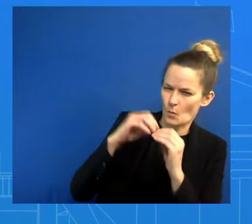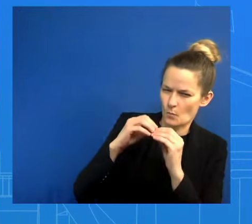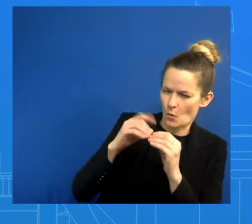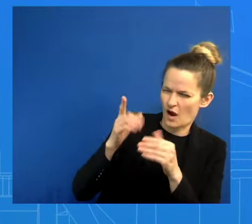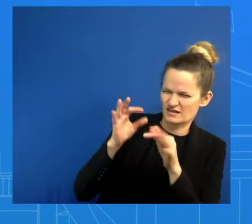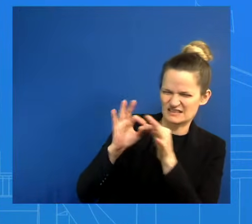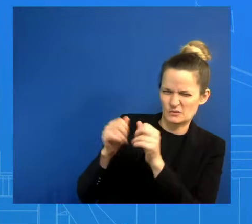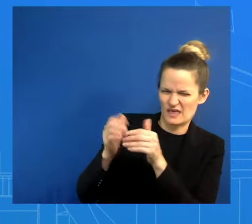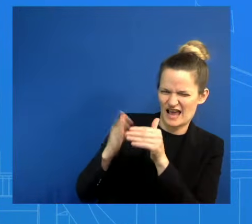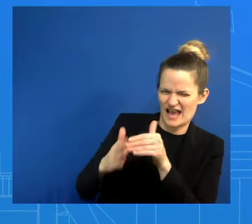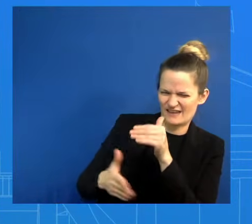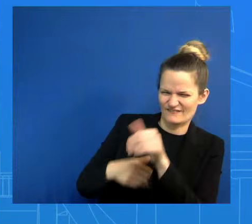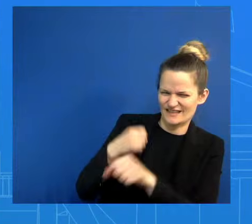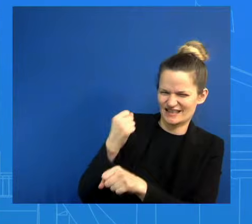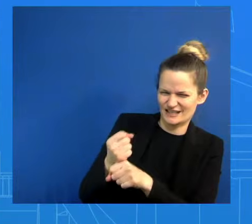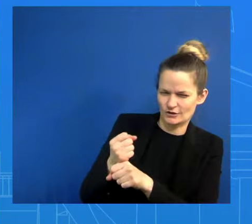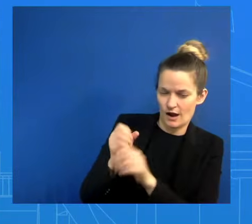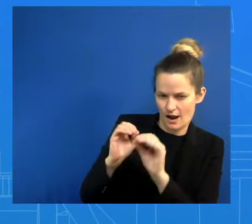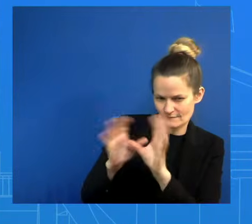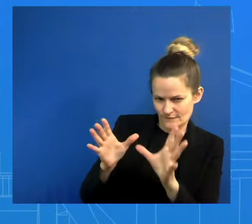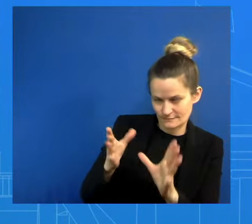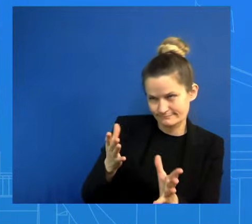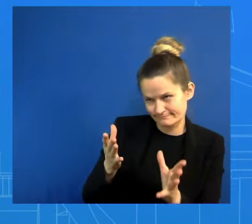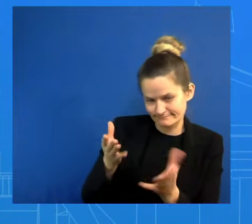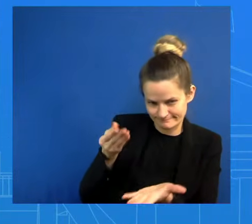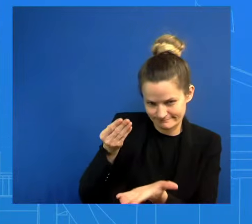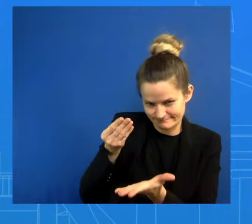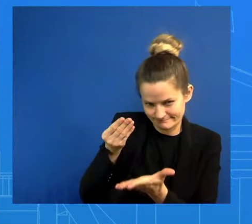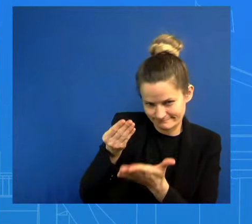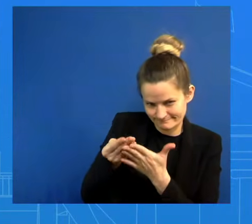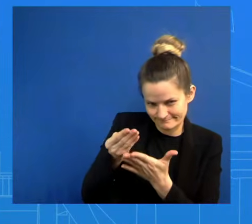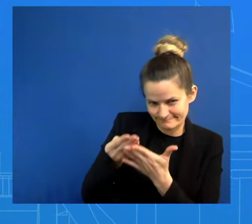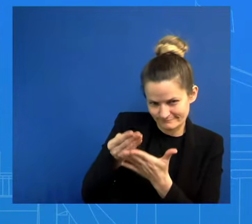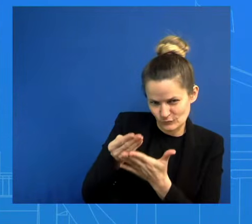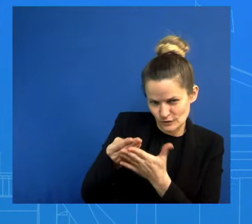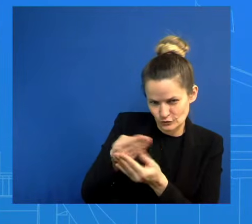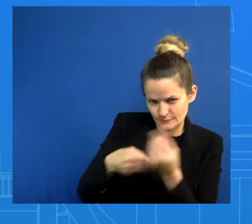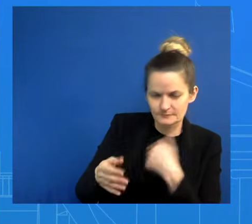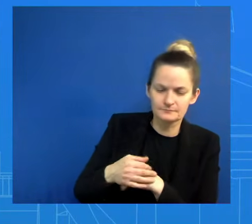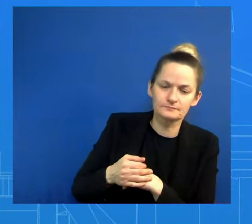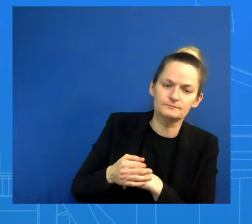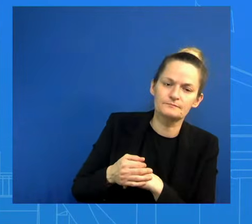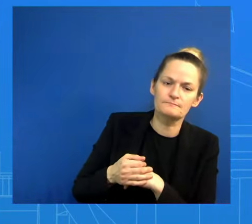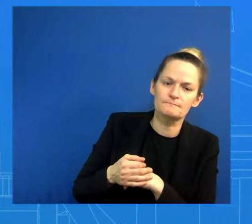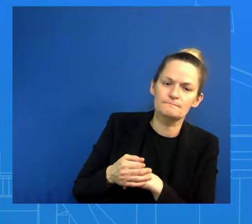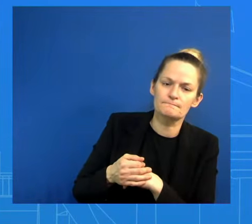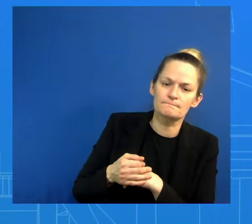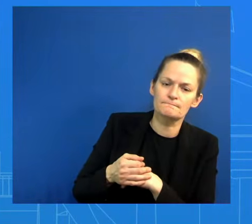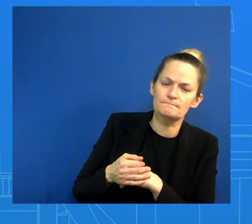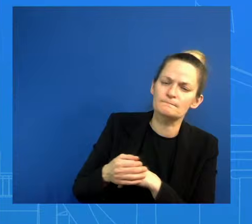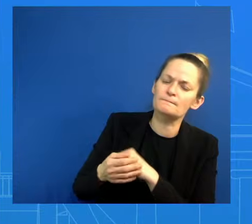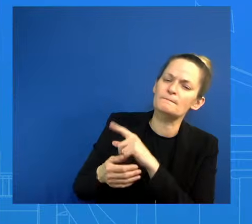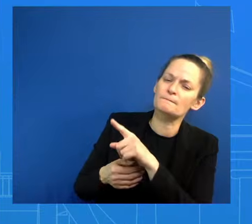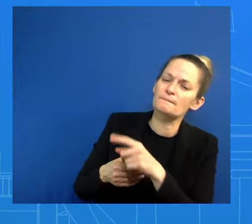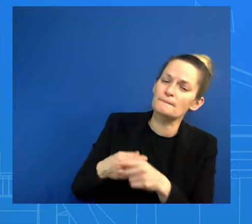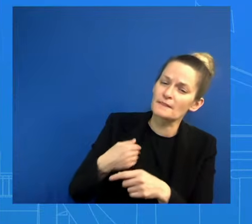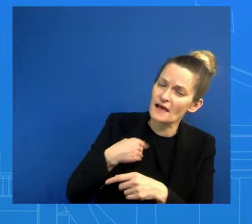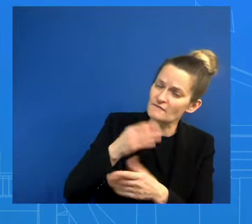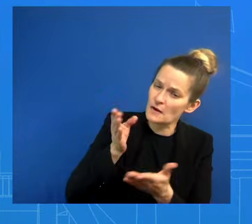Is there anything else beyond the spending package and the NDAA that is on the list that the President has for things